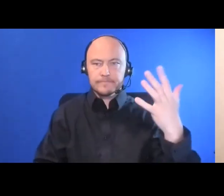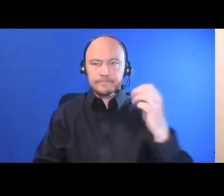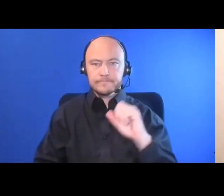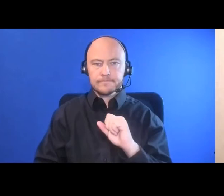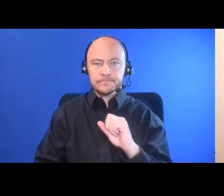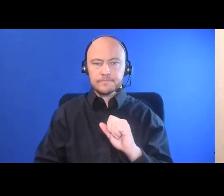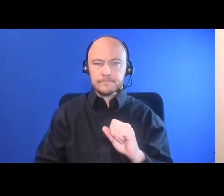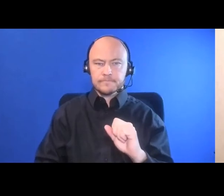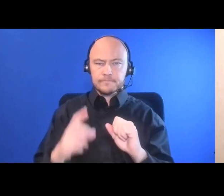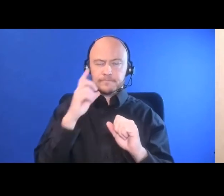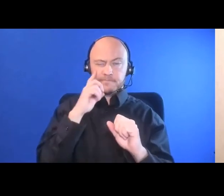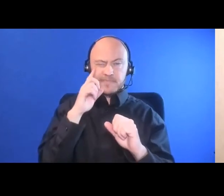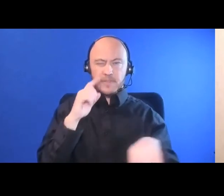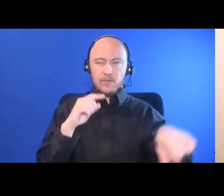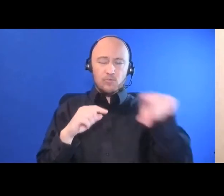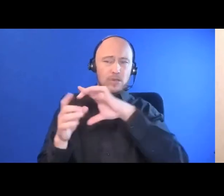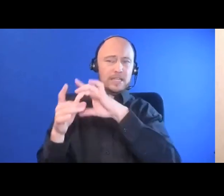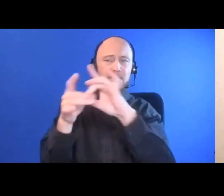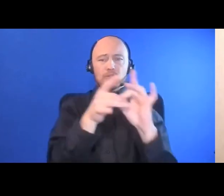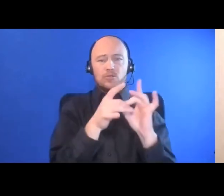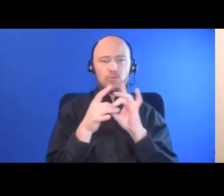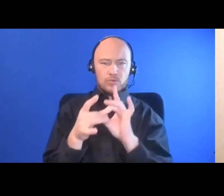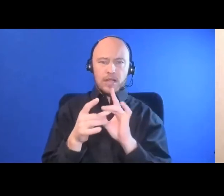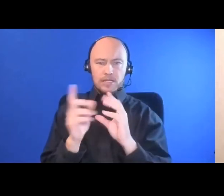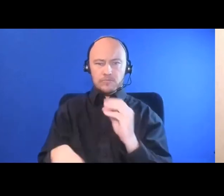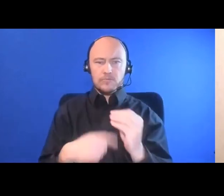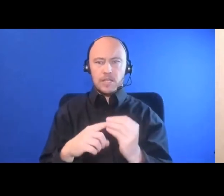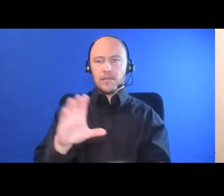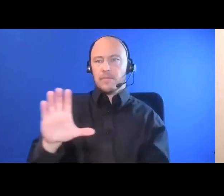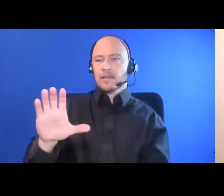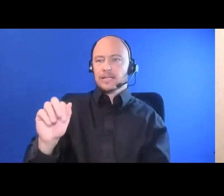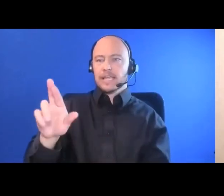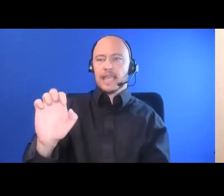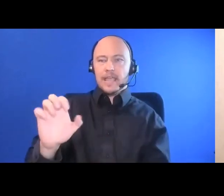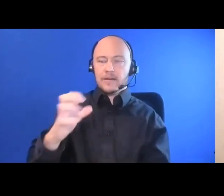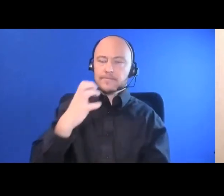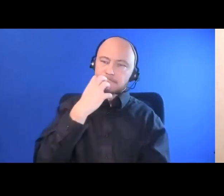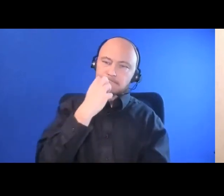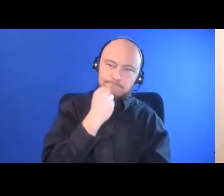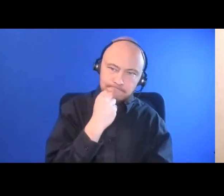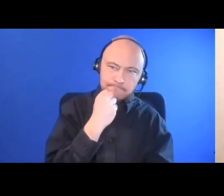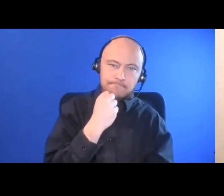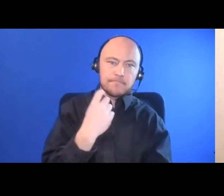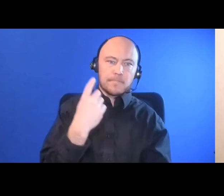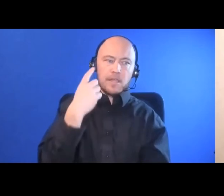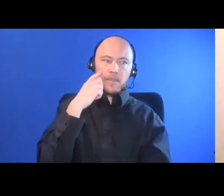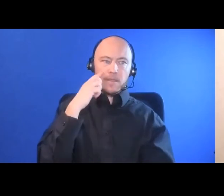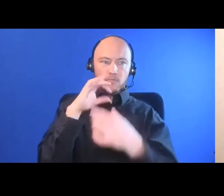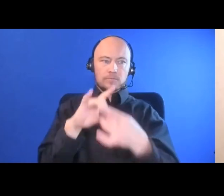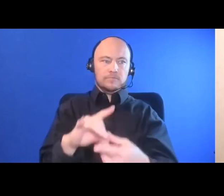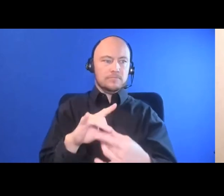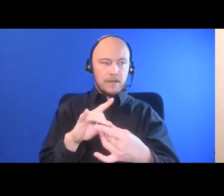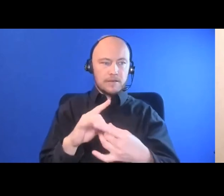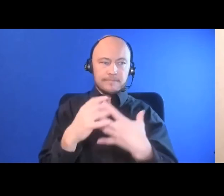I think what unites all of those things is care and I think that's a topic that we're all thinking a lot about, care relations and how we interact with each other,